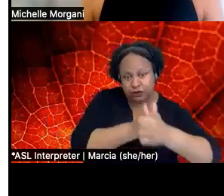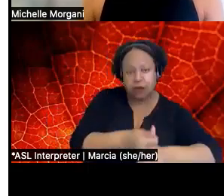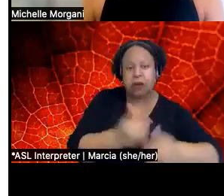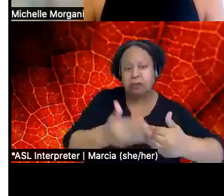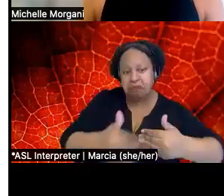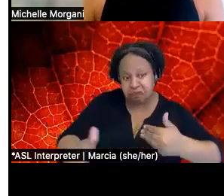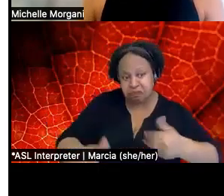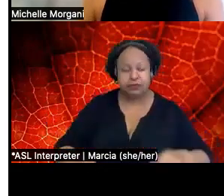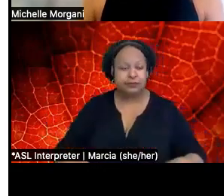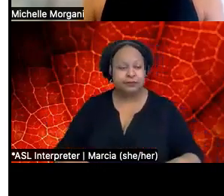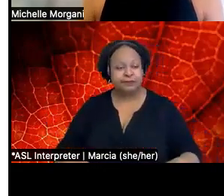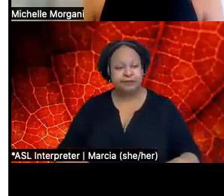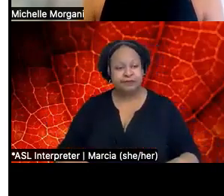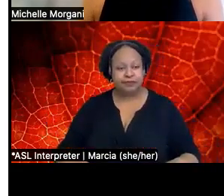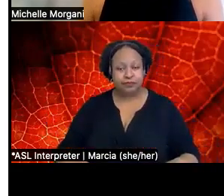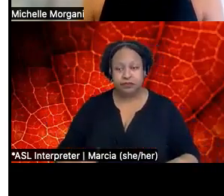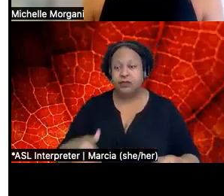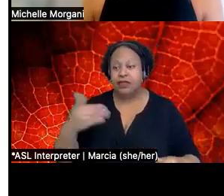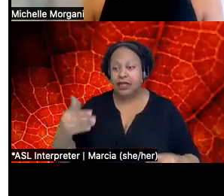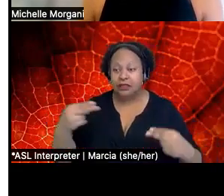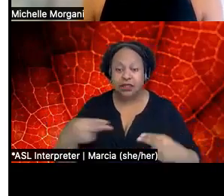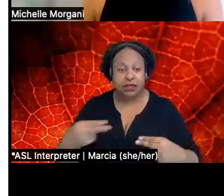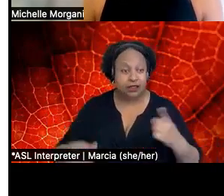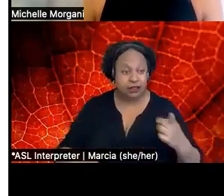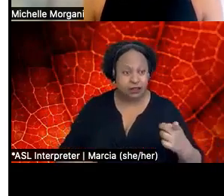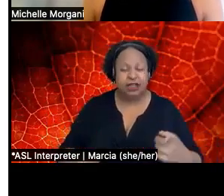So, after a couple of weeks, Sonia comes back to us.